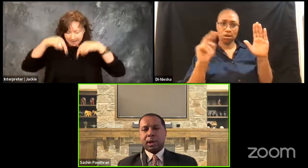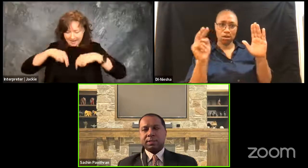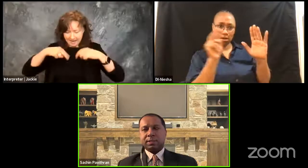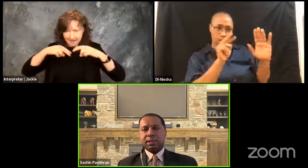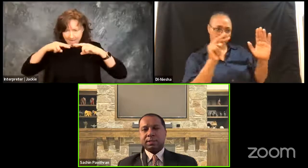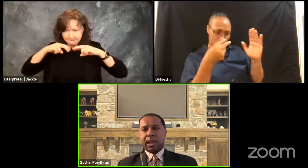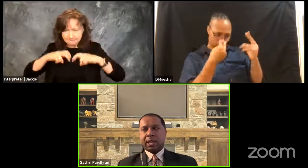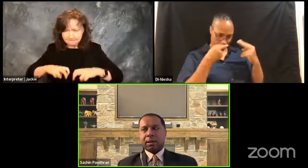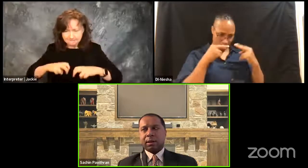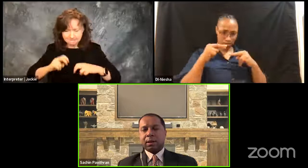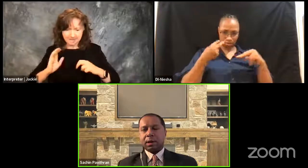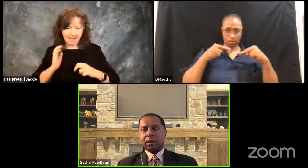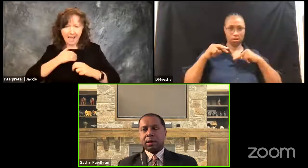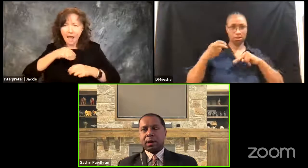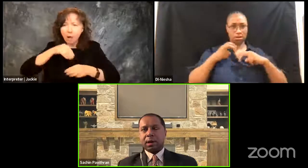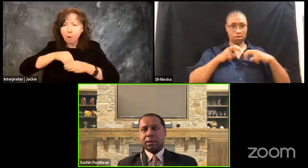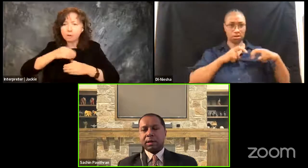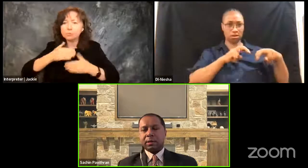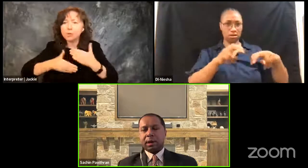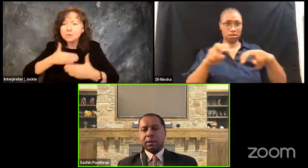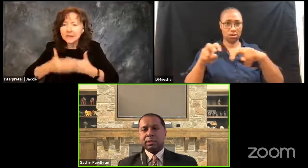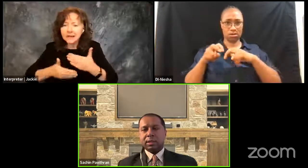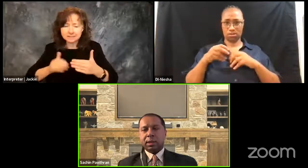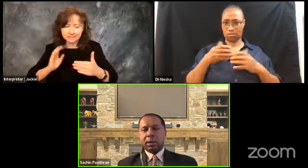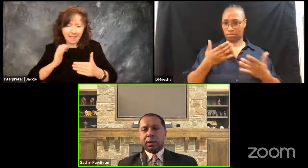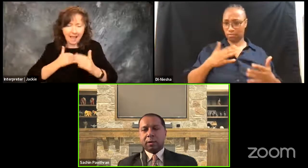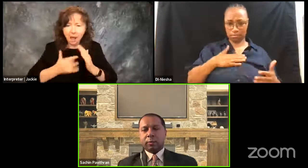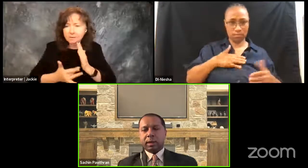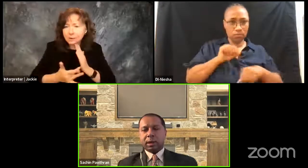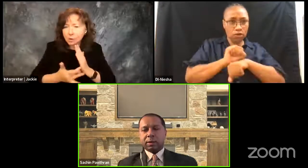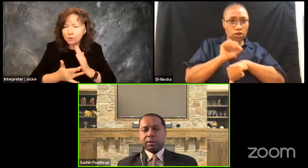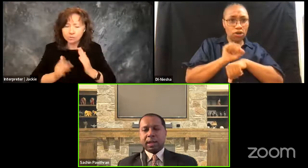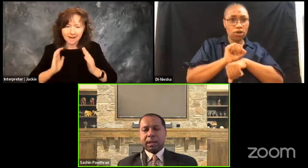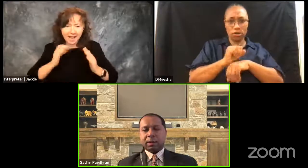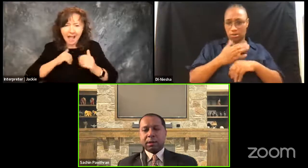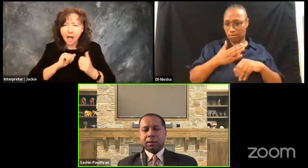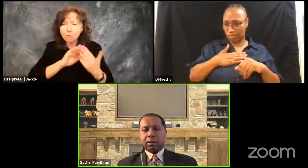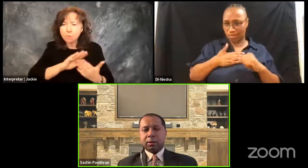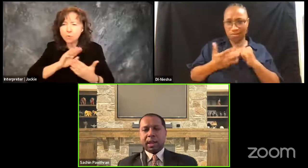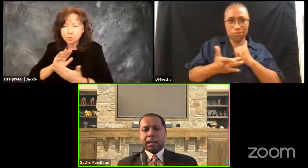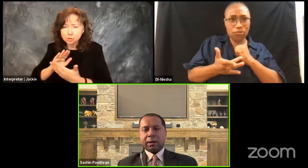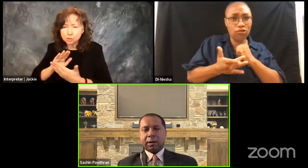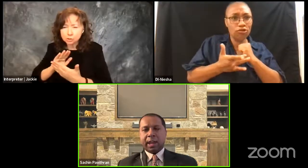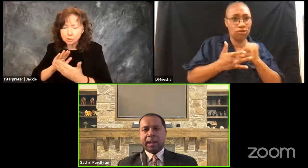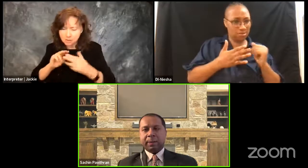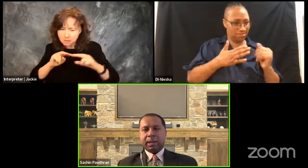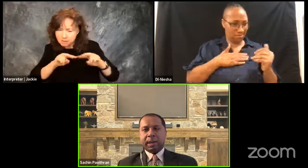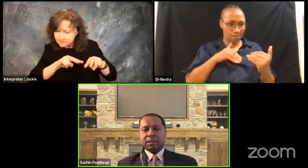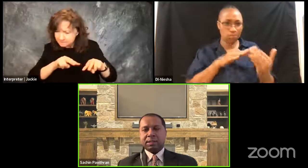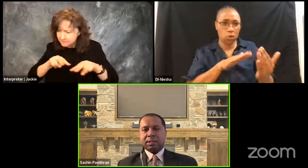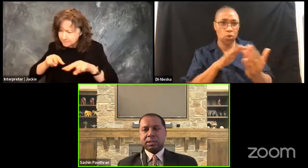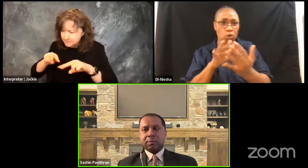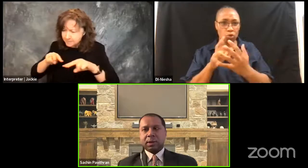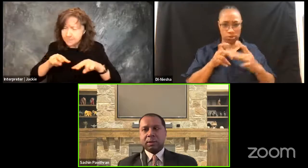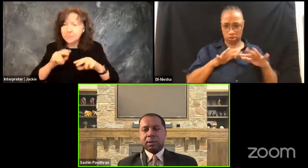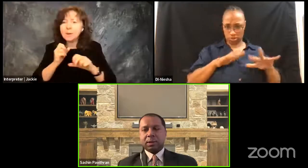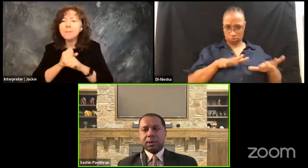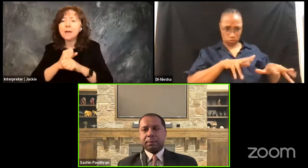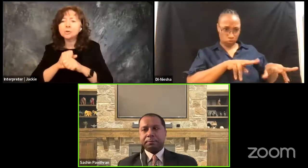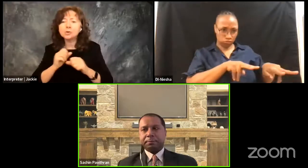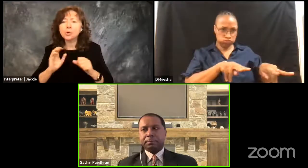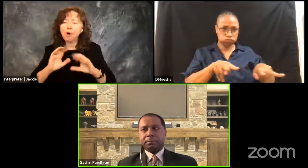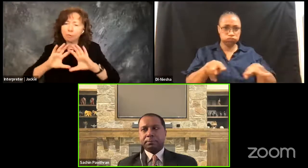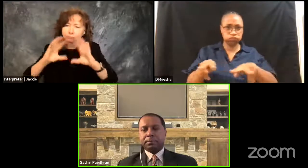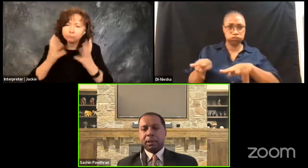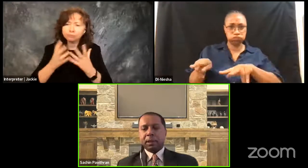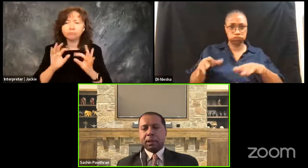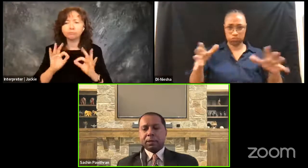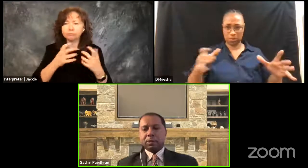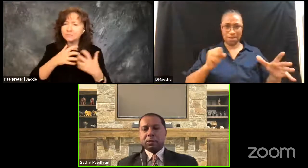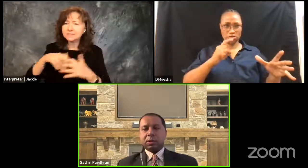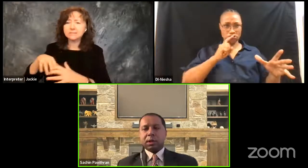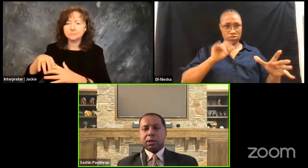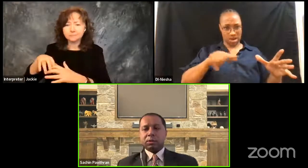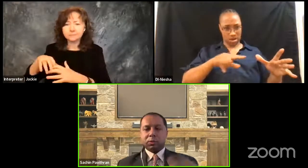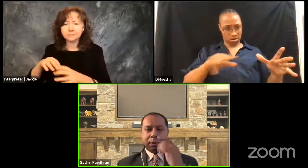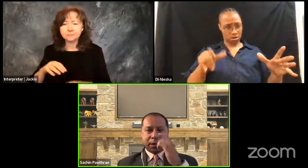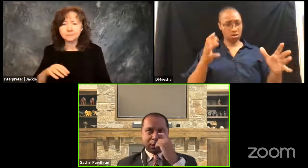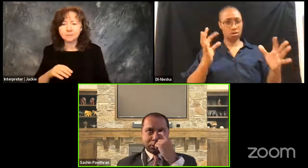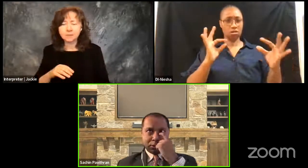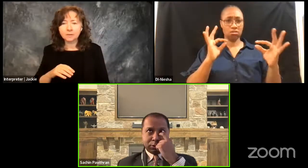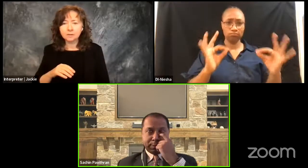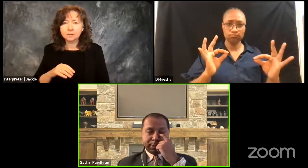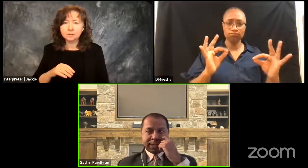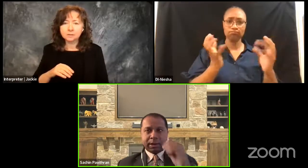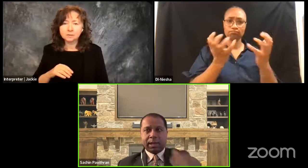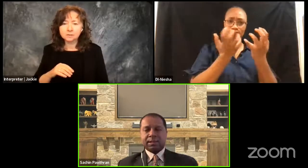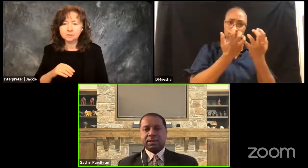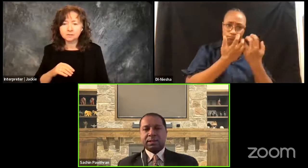processes and our technology, we are taking a look at our ABA system, to replace our existing